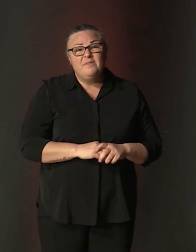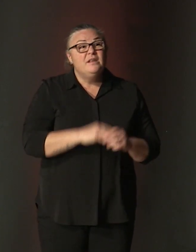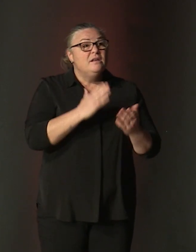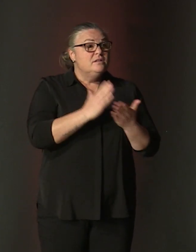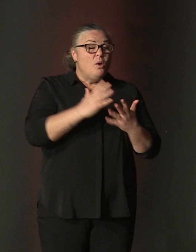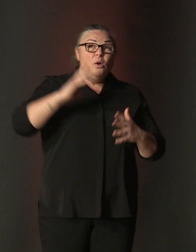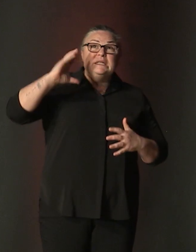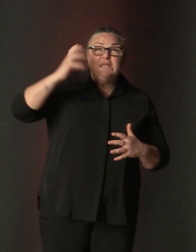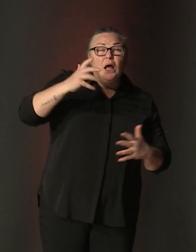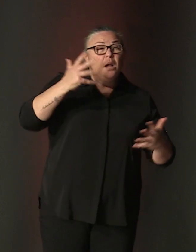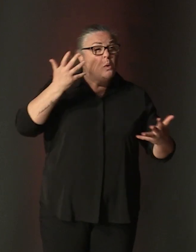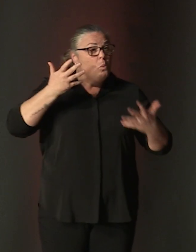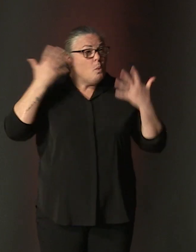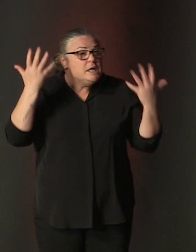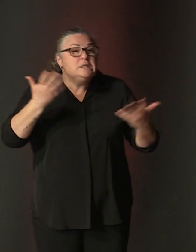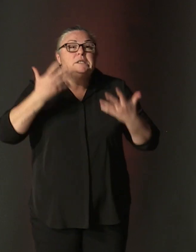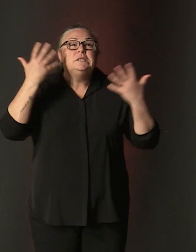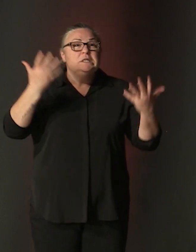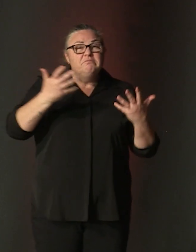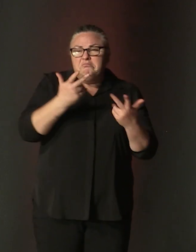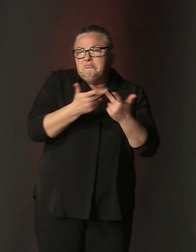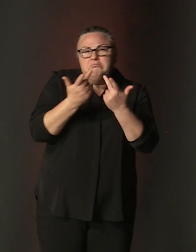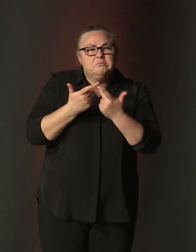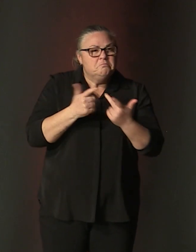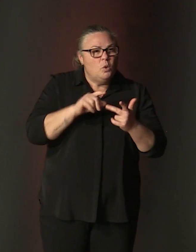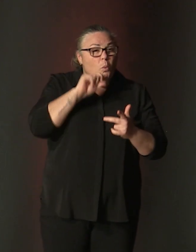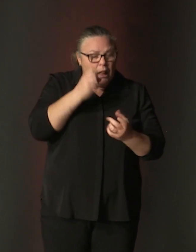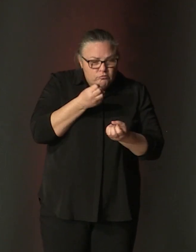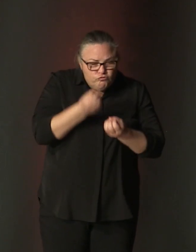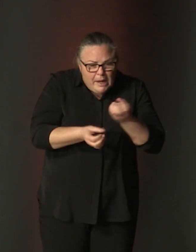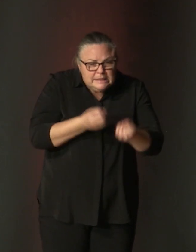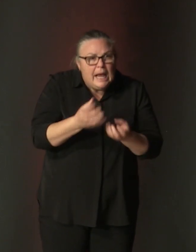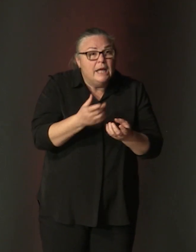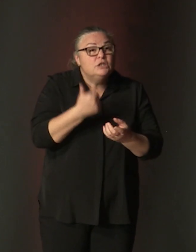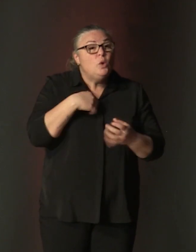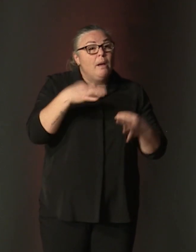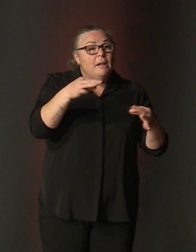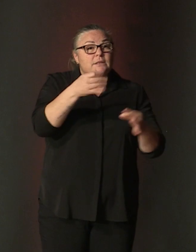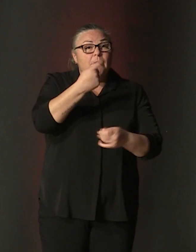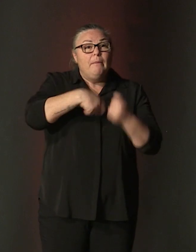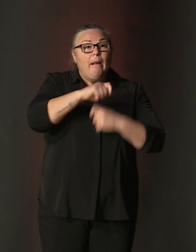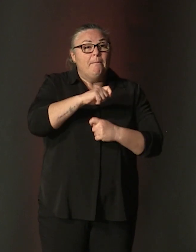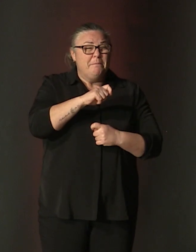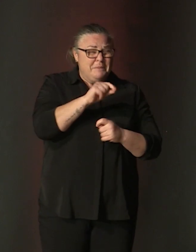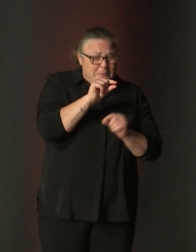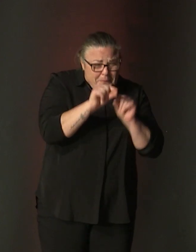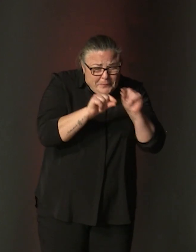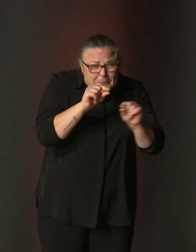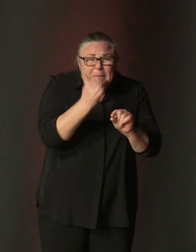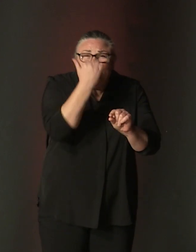and microplastics are ingested by animals. They have been found in fish and other seafood,